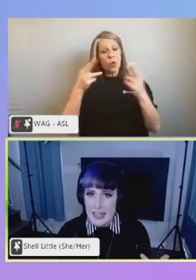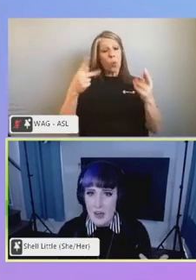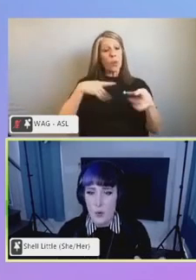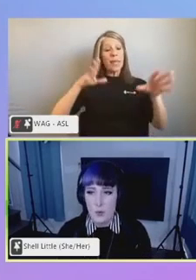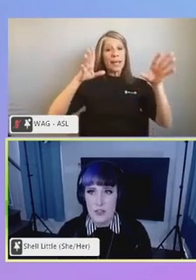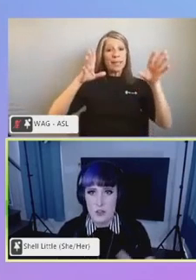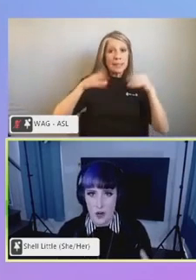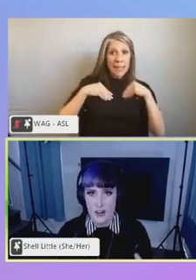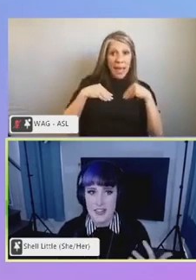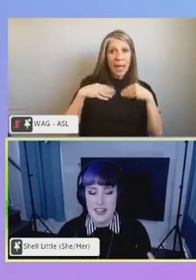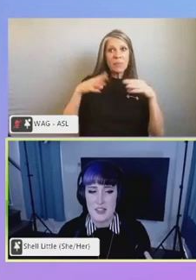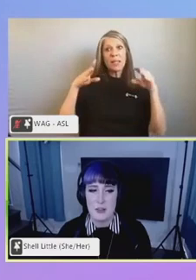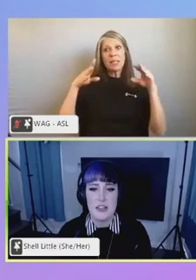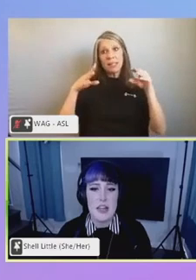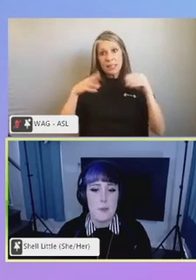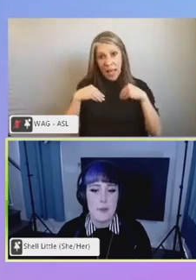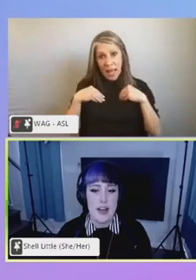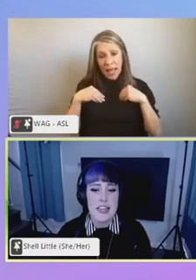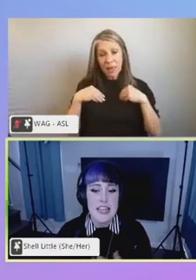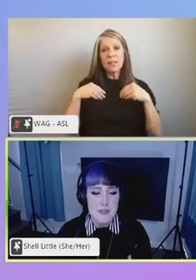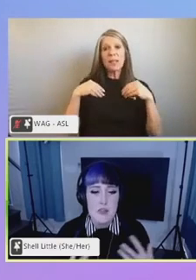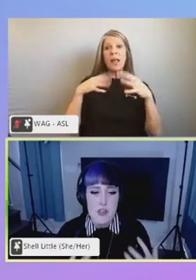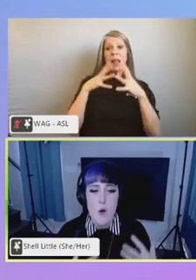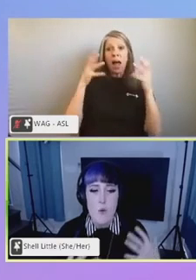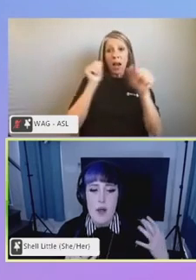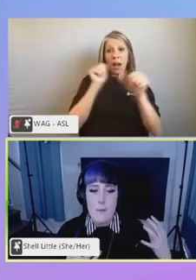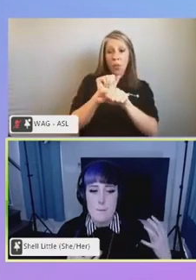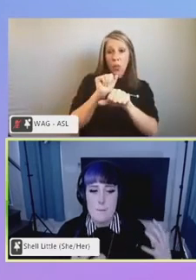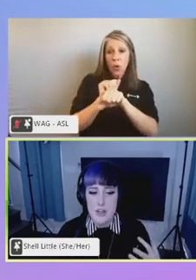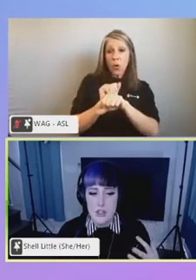was overworked and under resourced. We all accept the